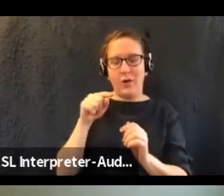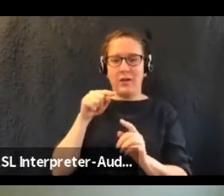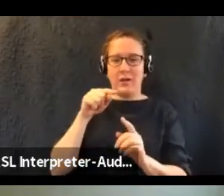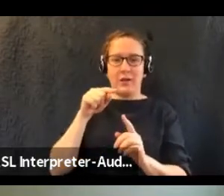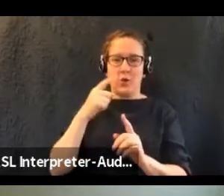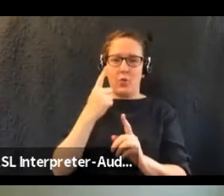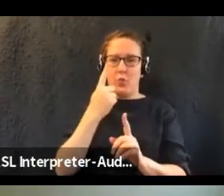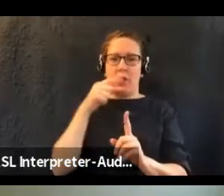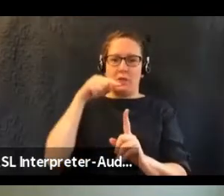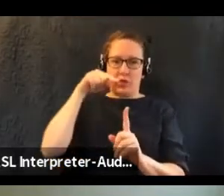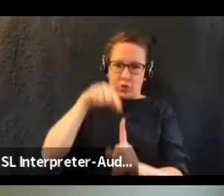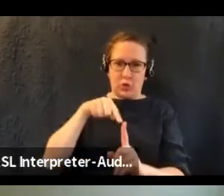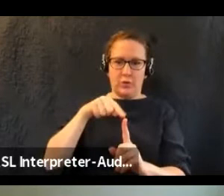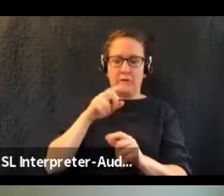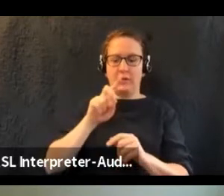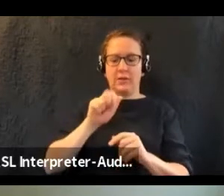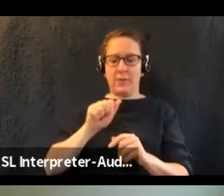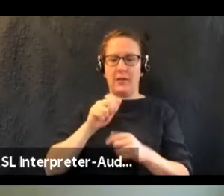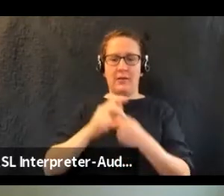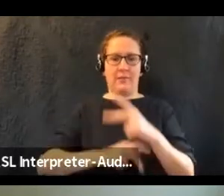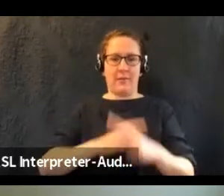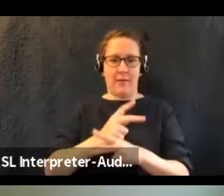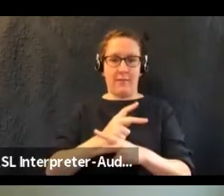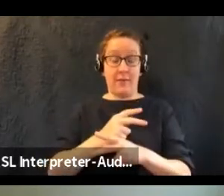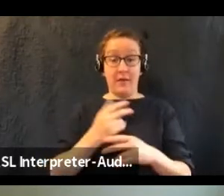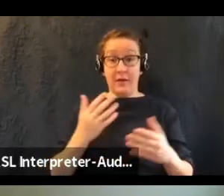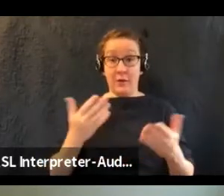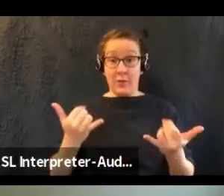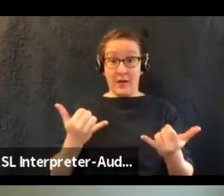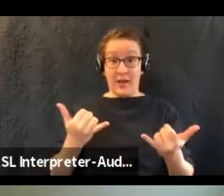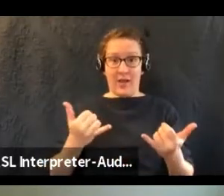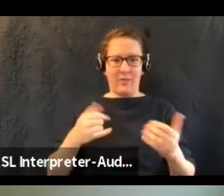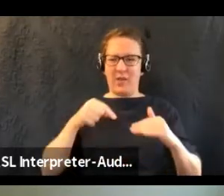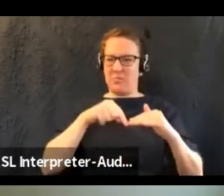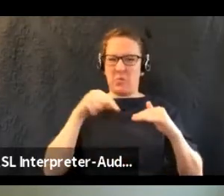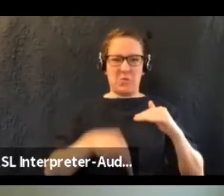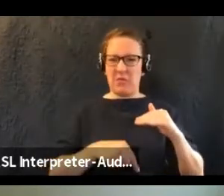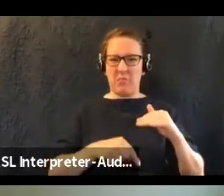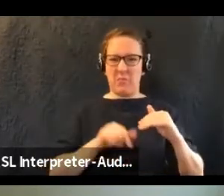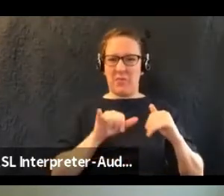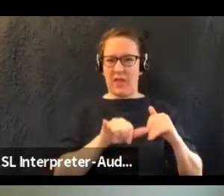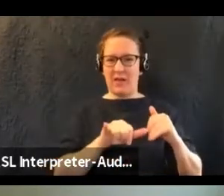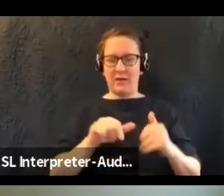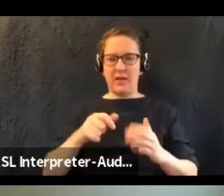And so I'm not going to go into a lot of that here, because that publication is available.